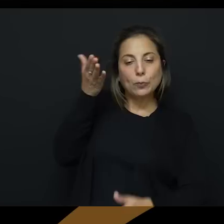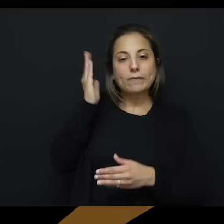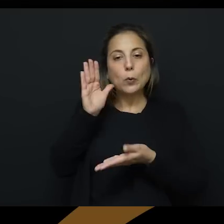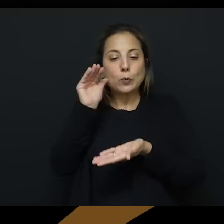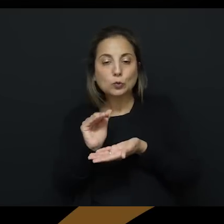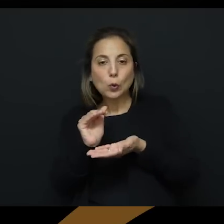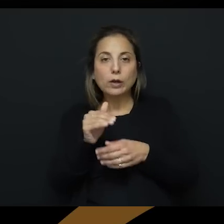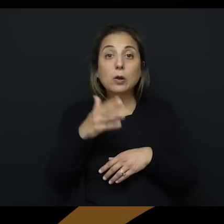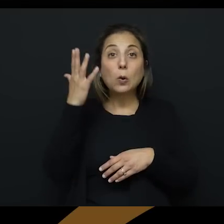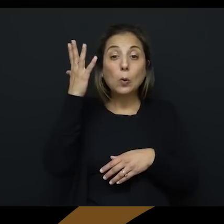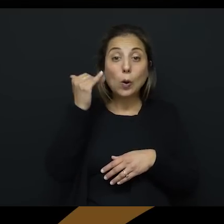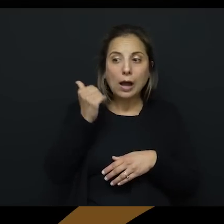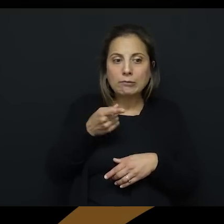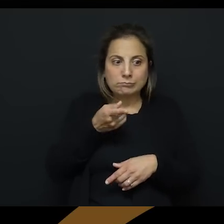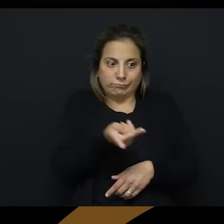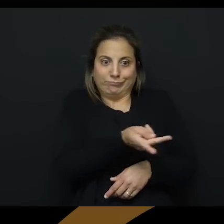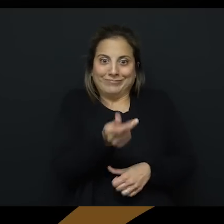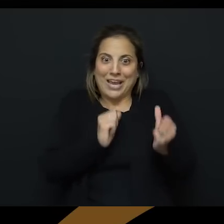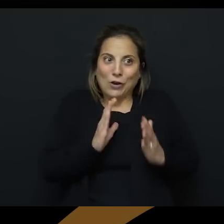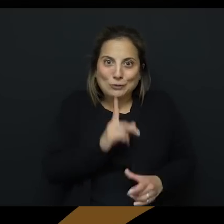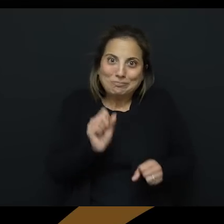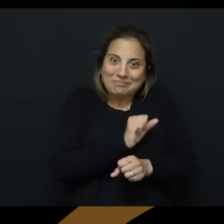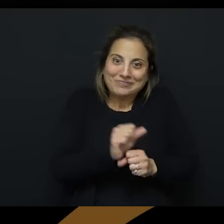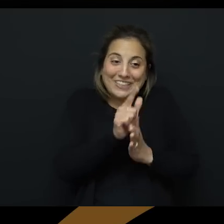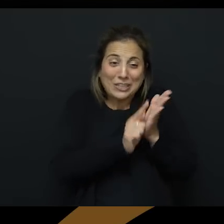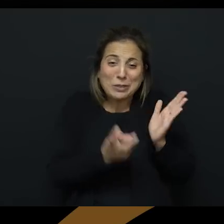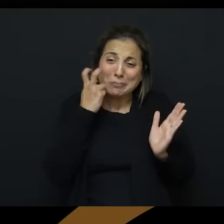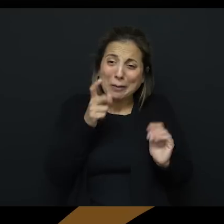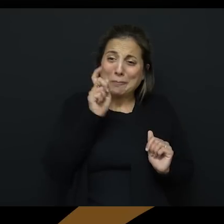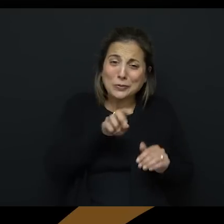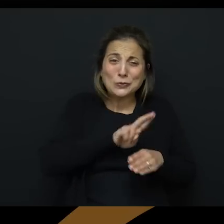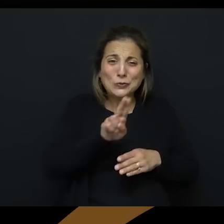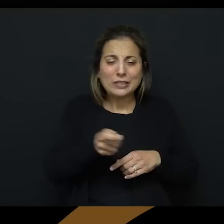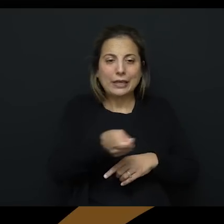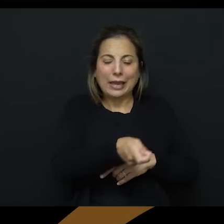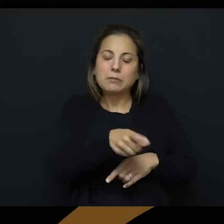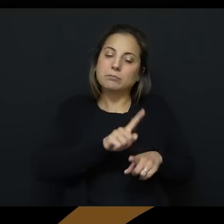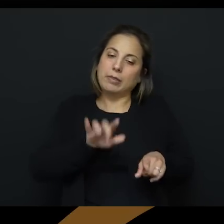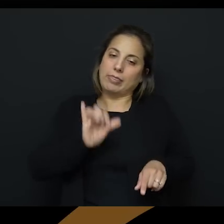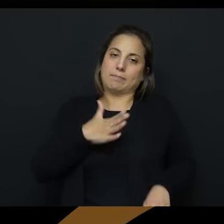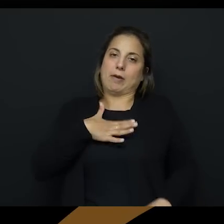Because they actually are legally blind, and had to use their cane. But that was my decision.